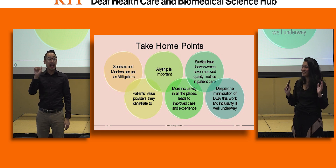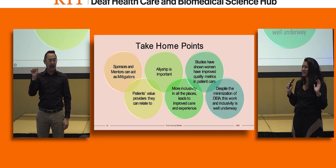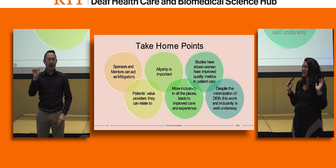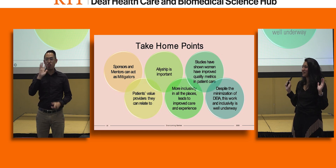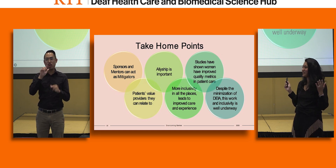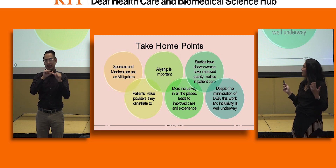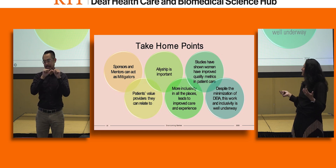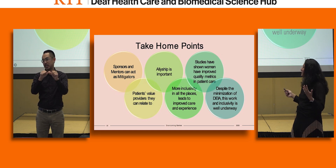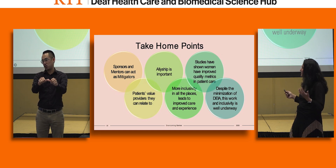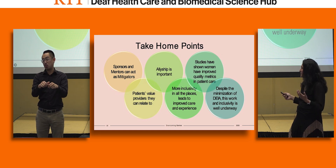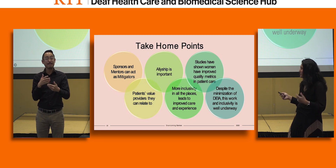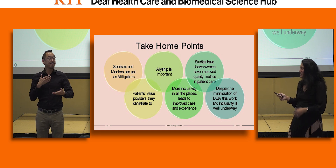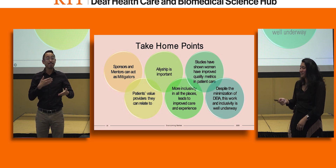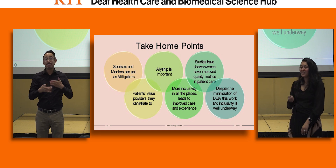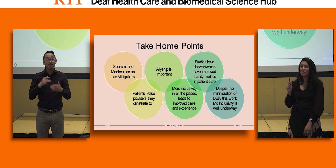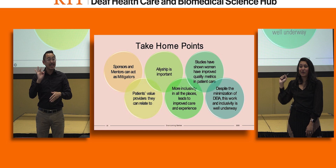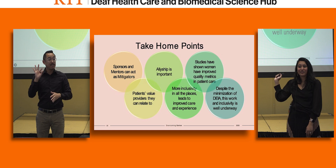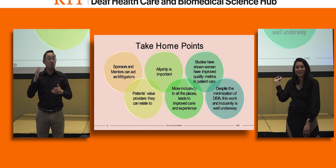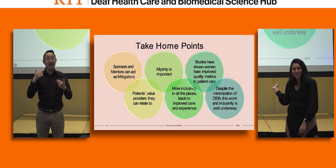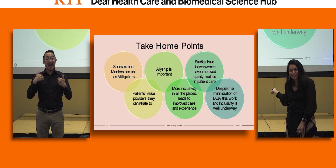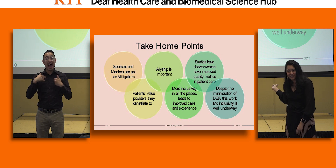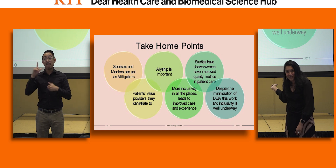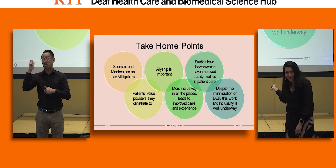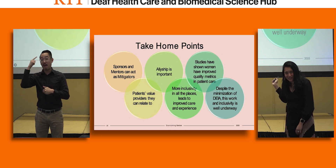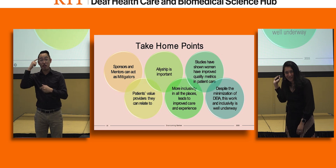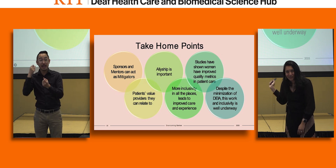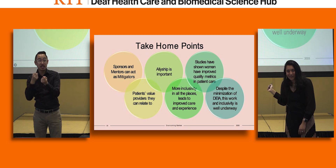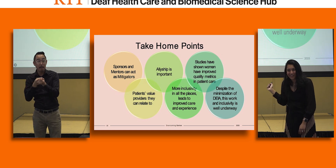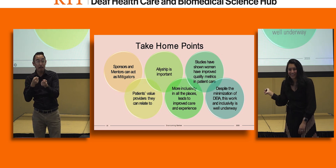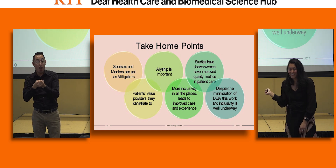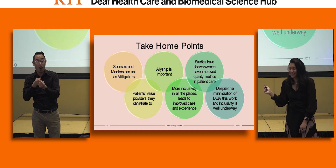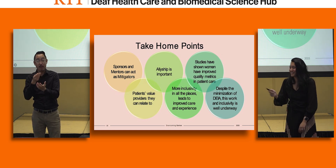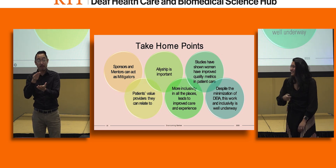We are going to continue it whether funded federally or not.